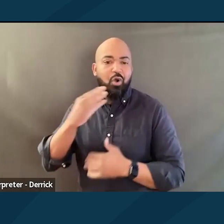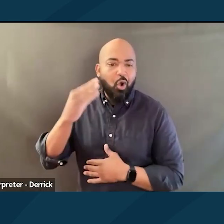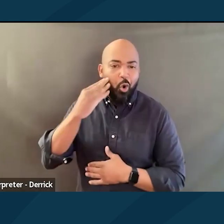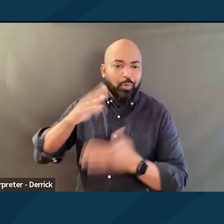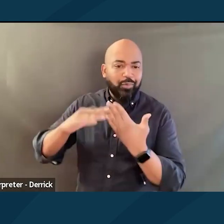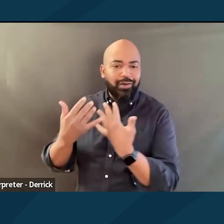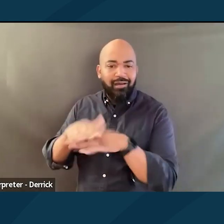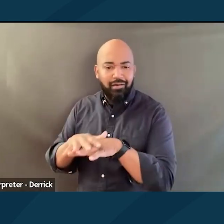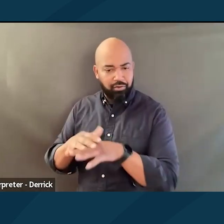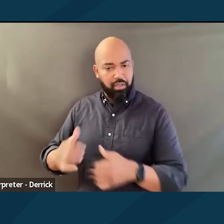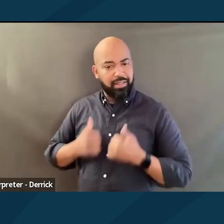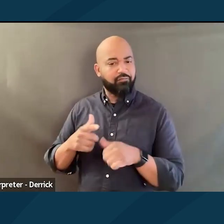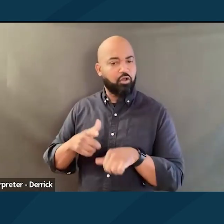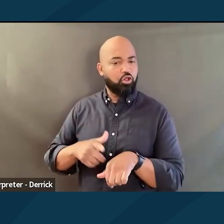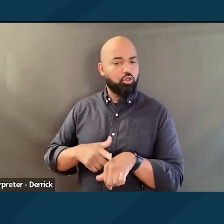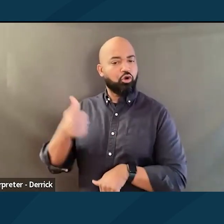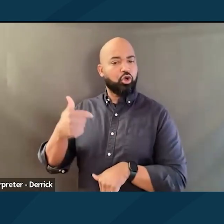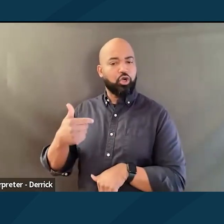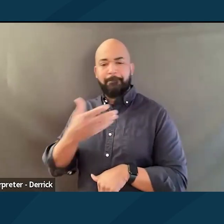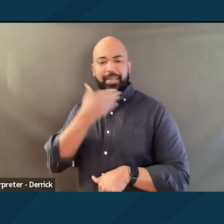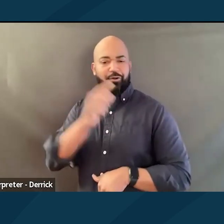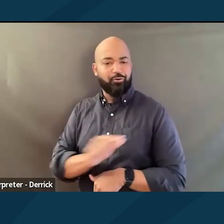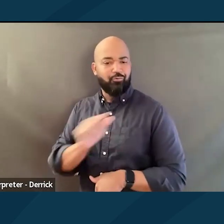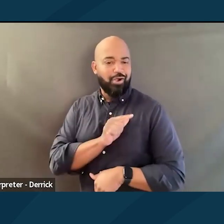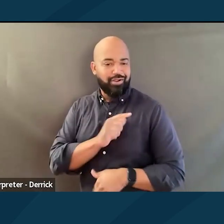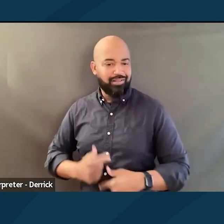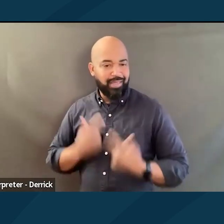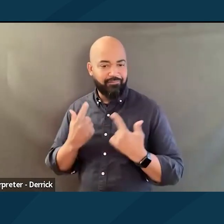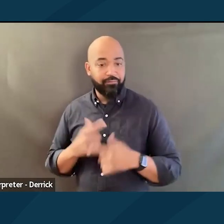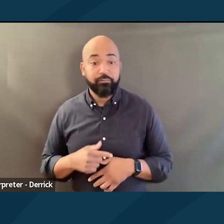To get into some data, one recent study found that even when you control for